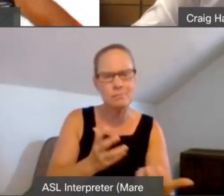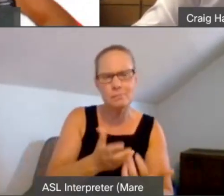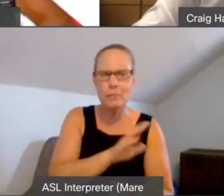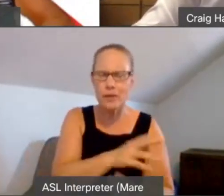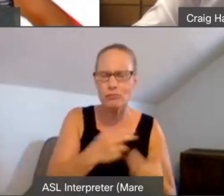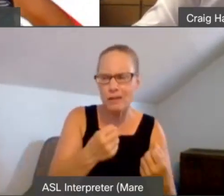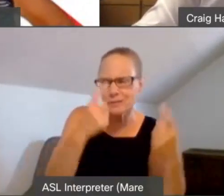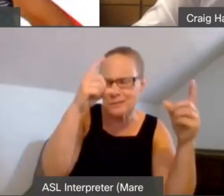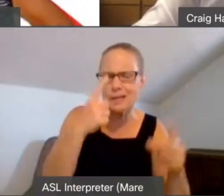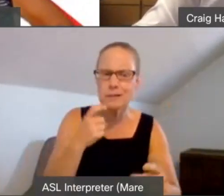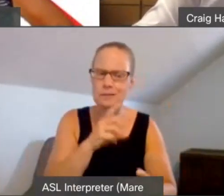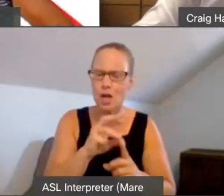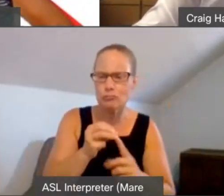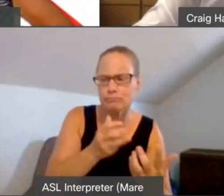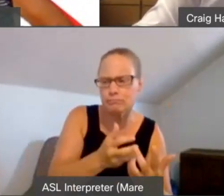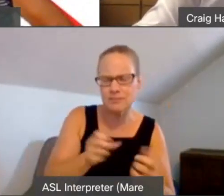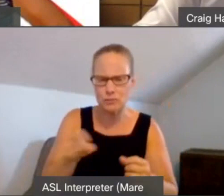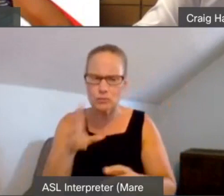what you've used in the successes of different strategies?